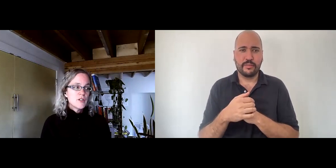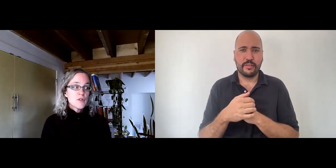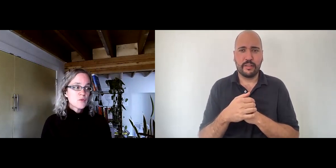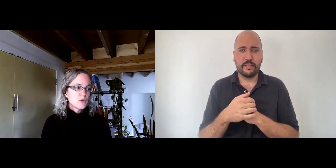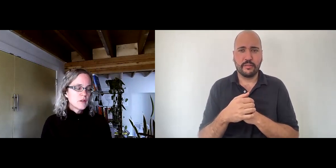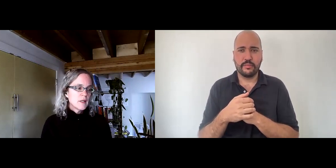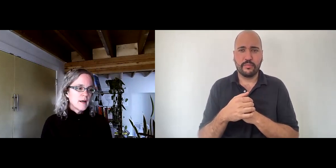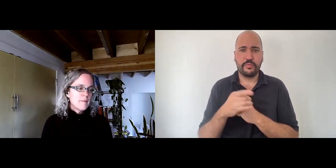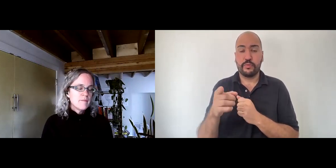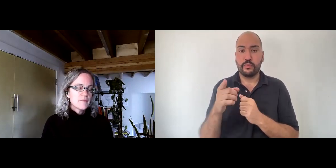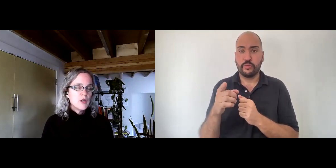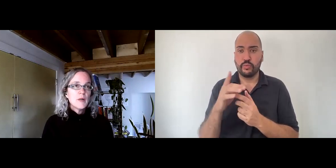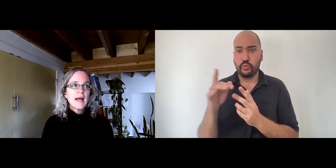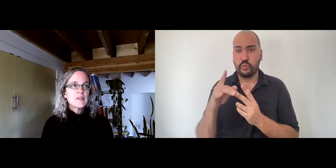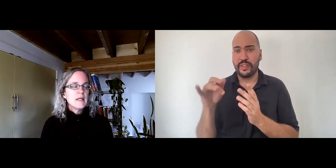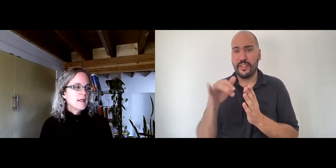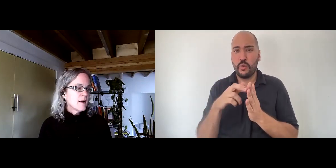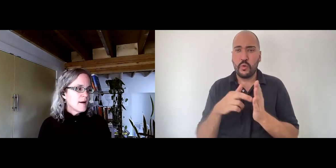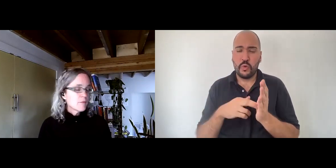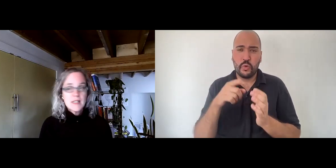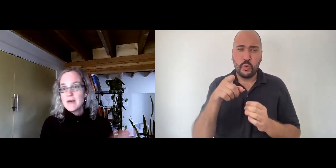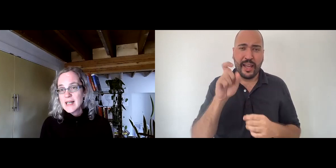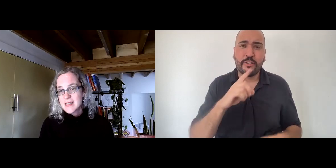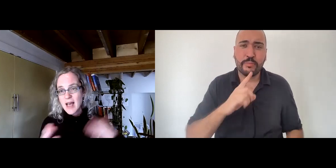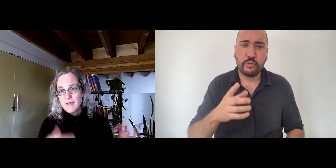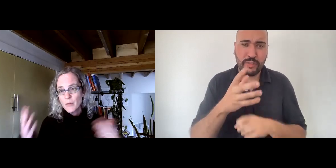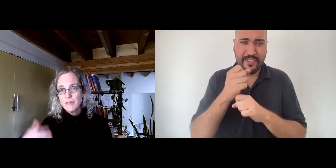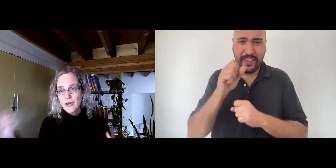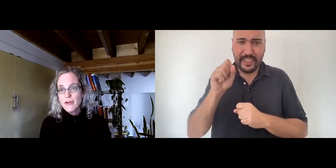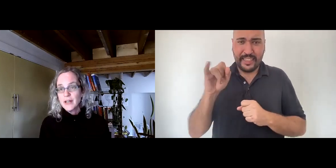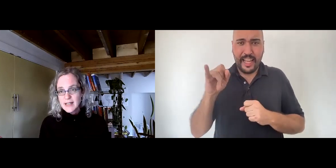You would have to be responsi if it weren't for your earnings.